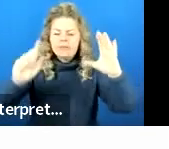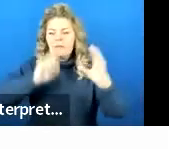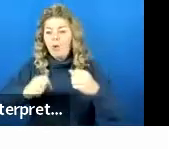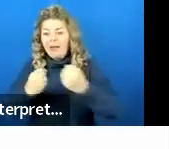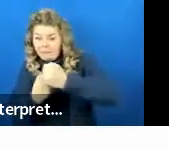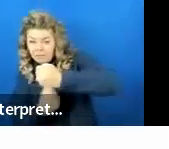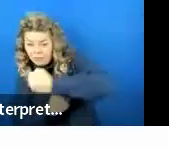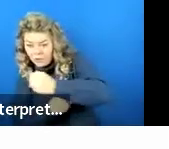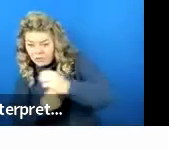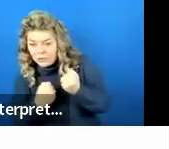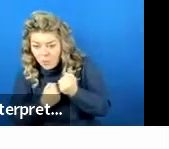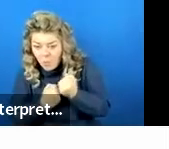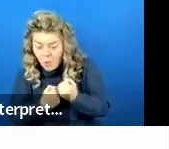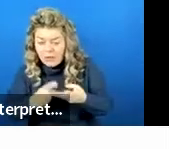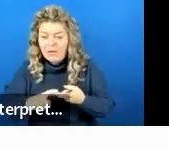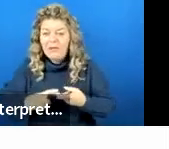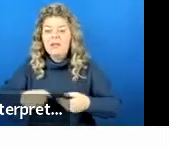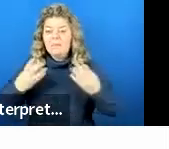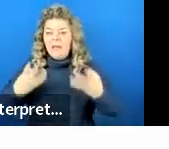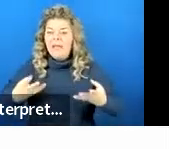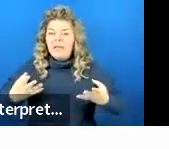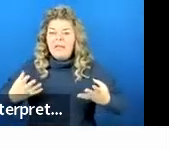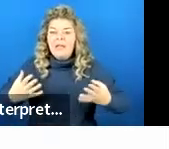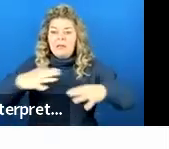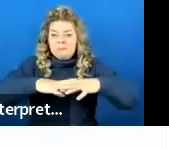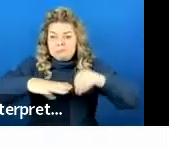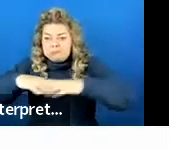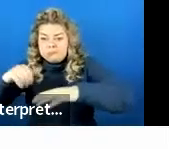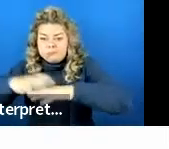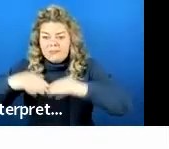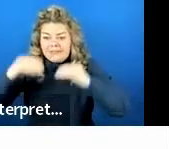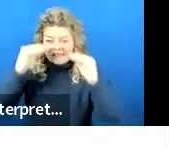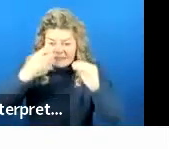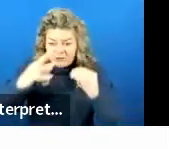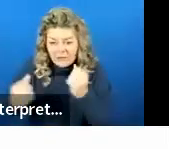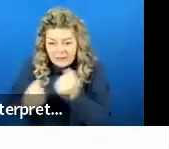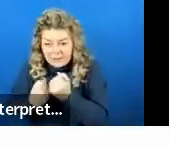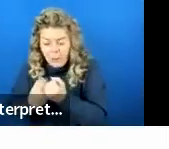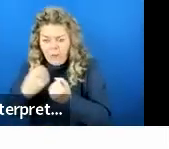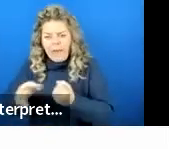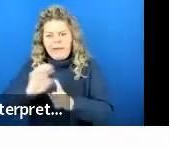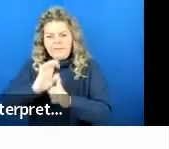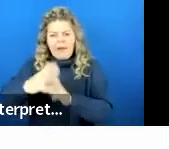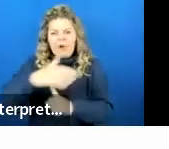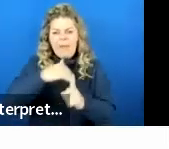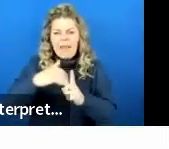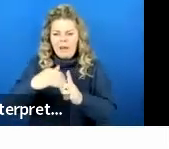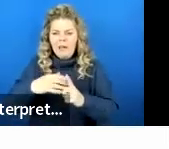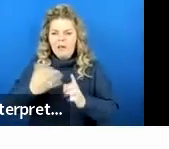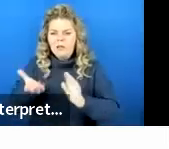interdisciplinary curriculum, teaching and research, and environmental stewardship and social equity in healthcare.